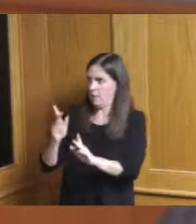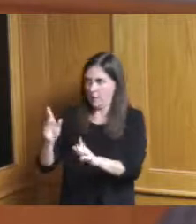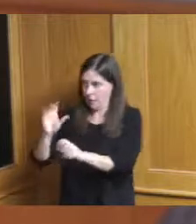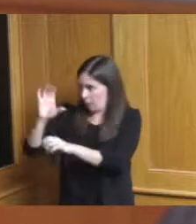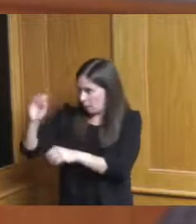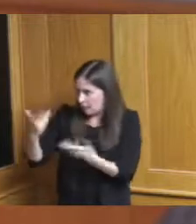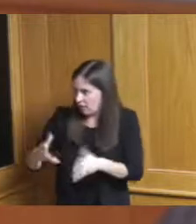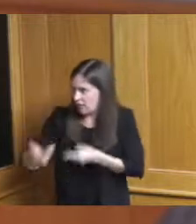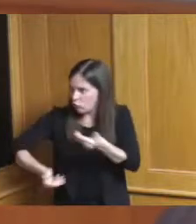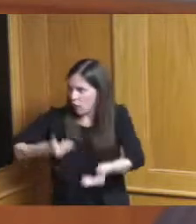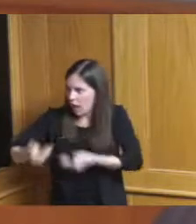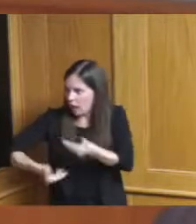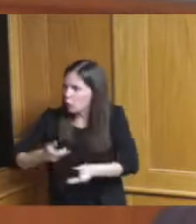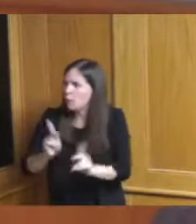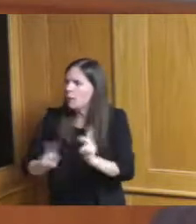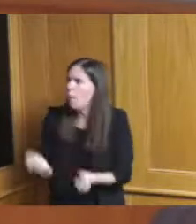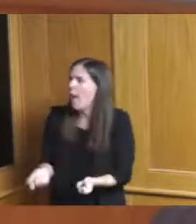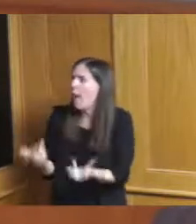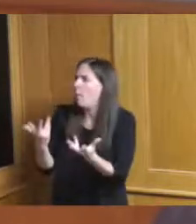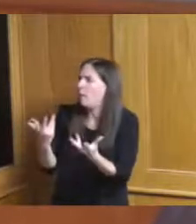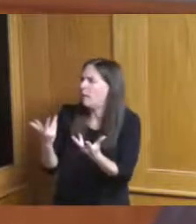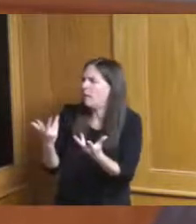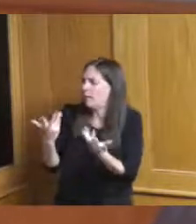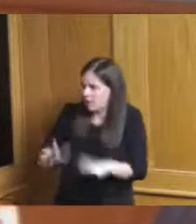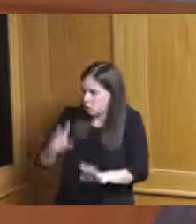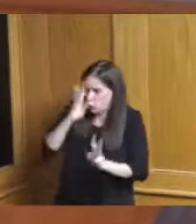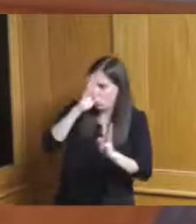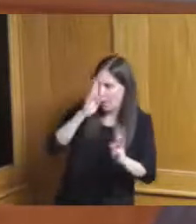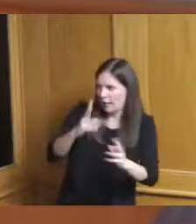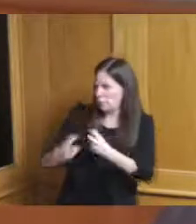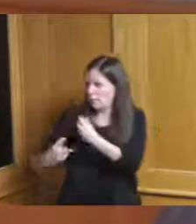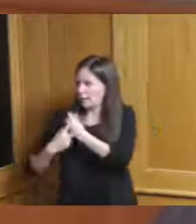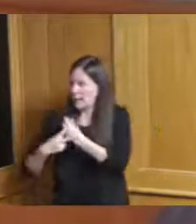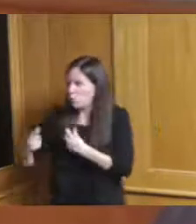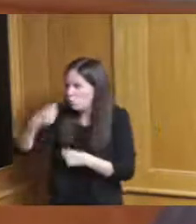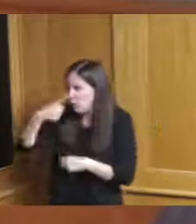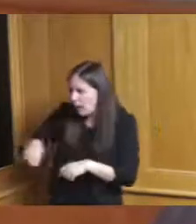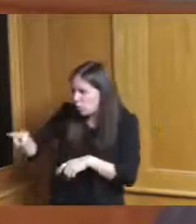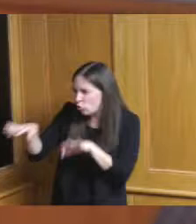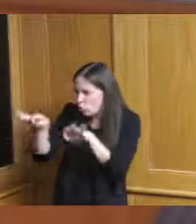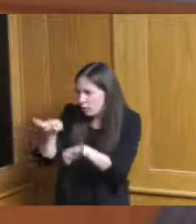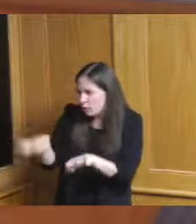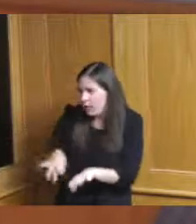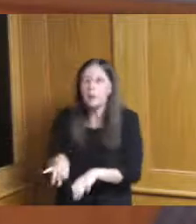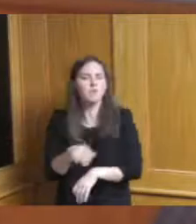here isn't it the the created and retained piece could you reiterate that and go back so for the